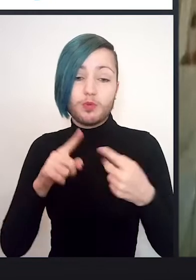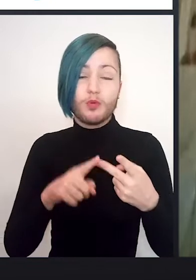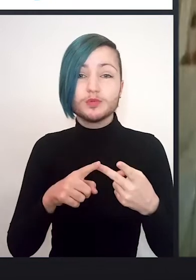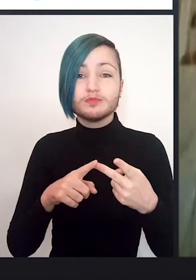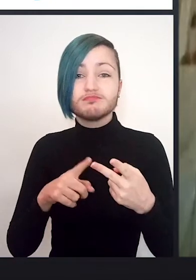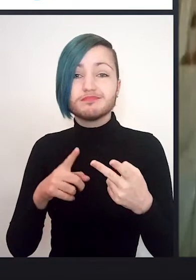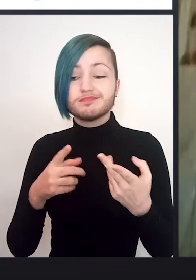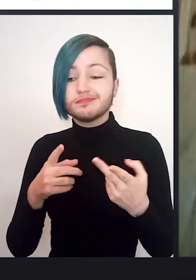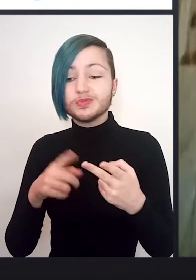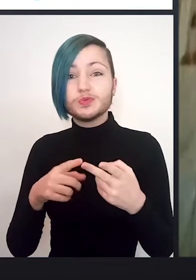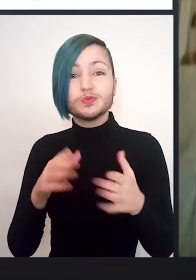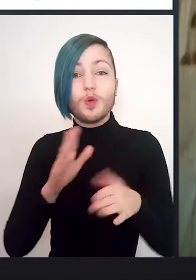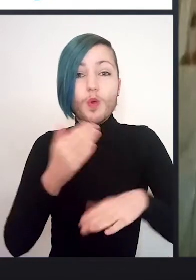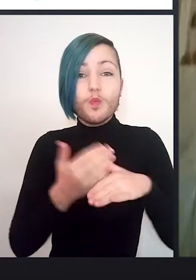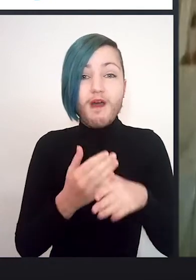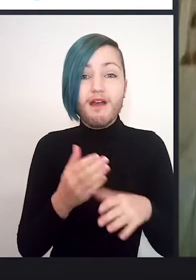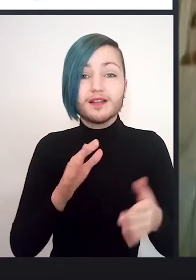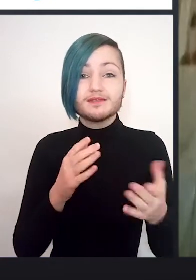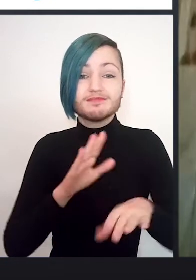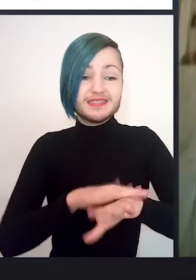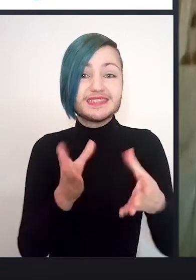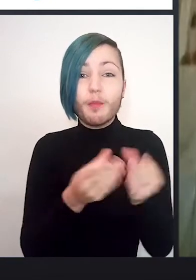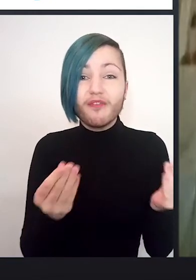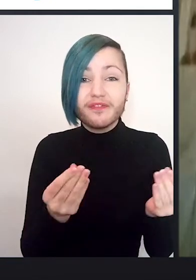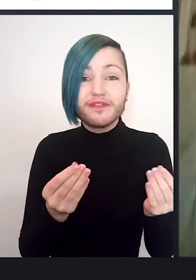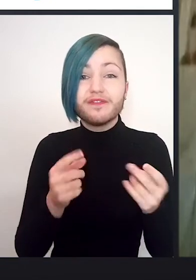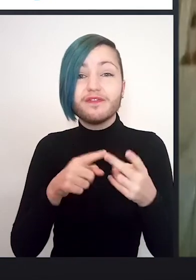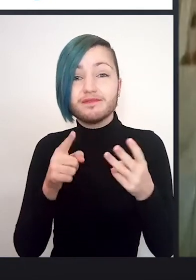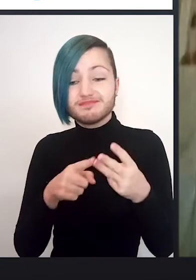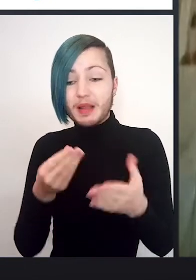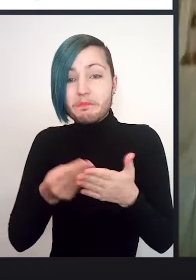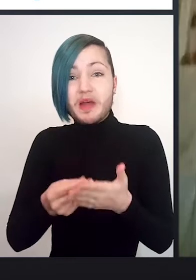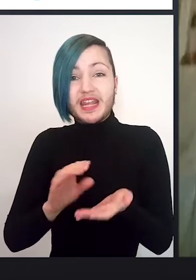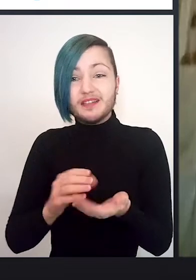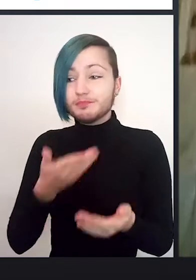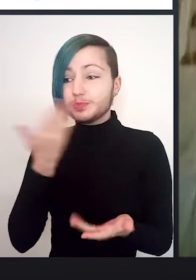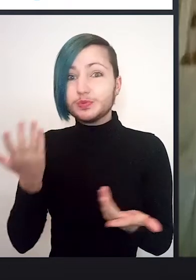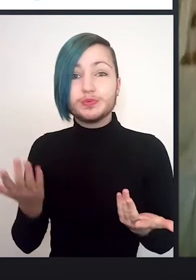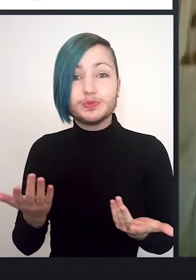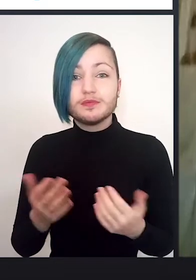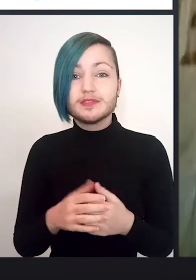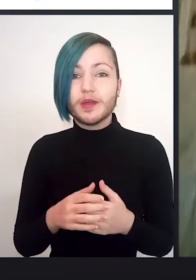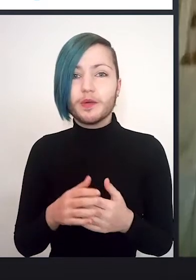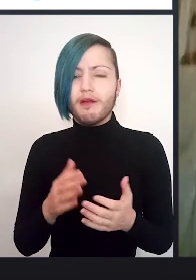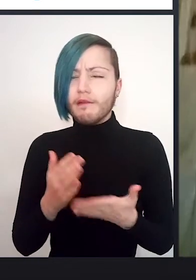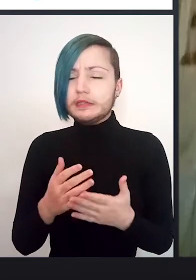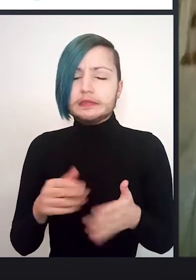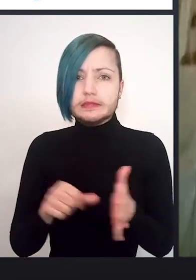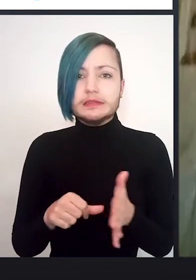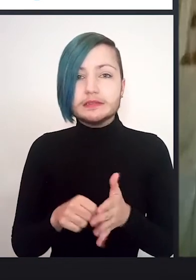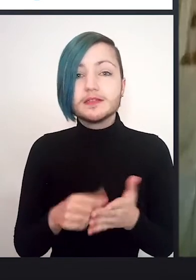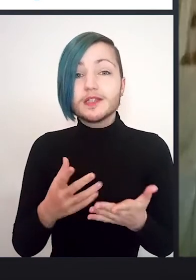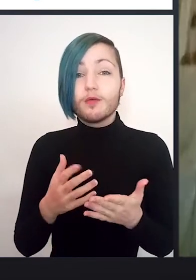money to fund it, so it's problematic. It's like a pilgrimage, you know, whenever you go to London.